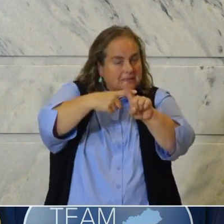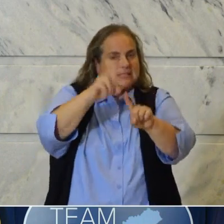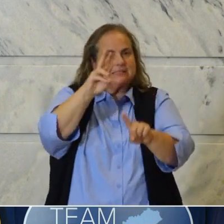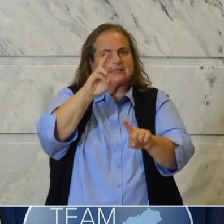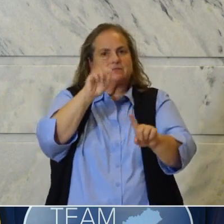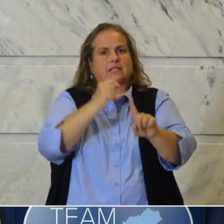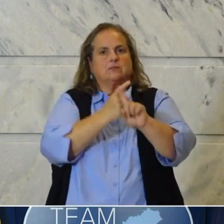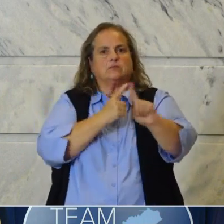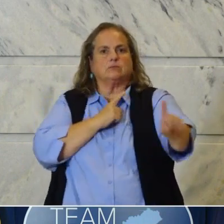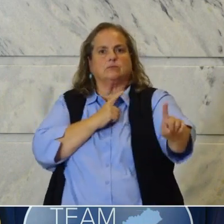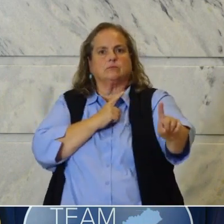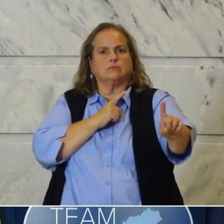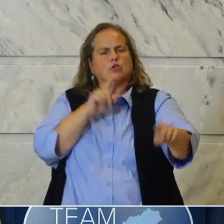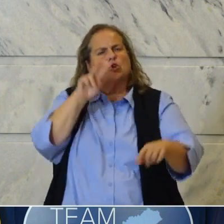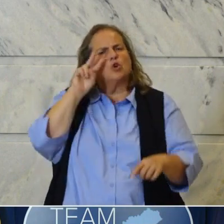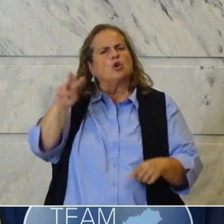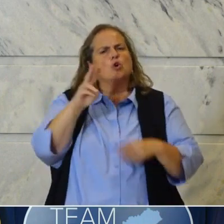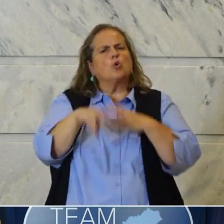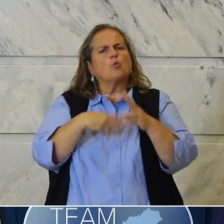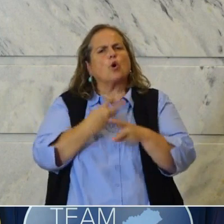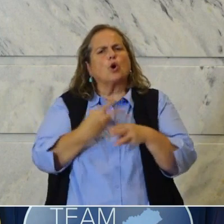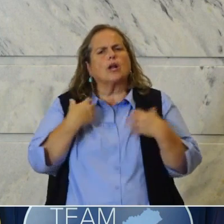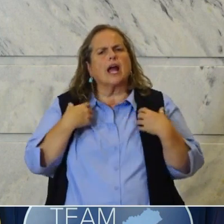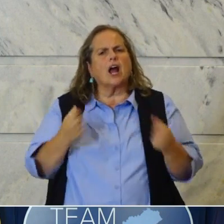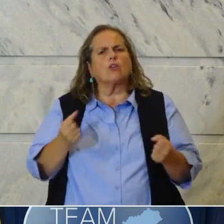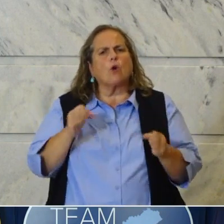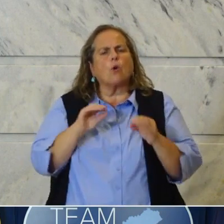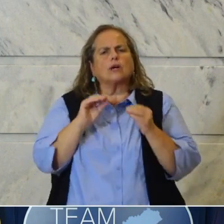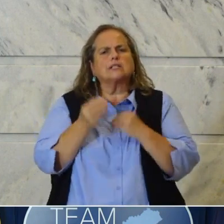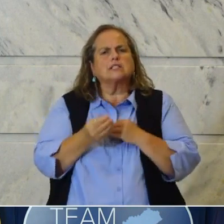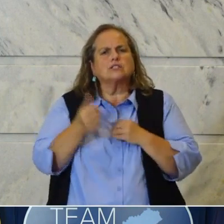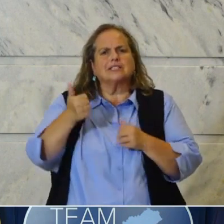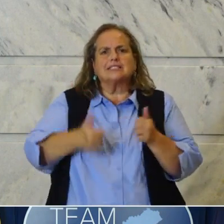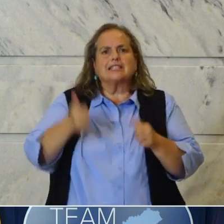the World Health Organization executive director director clarifying this, and